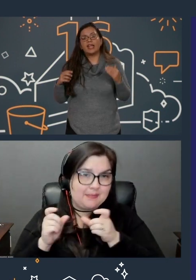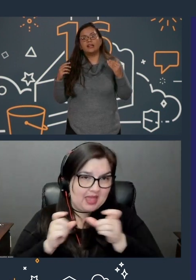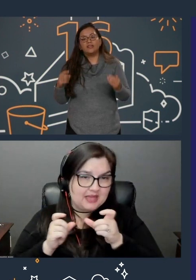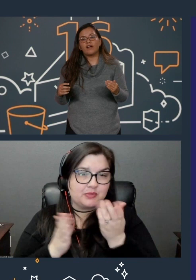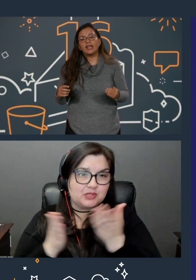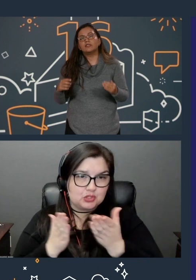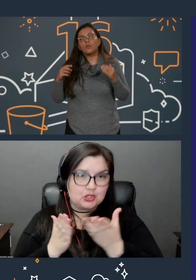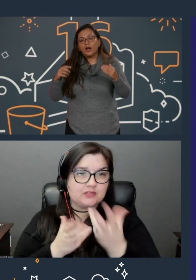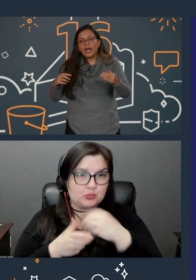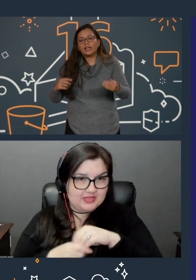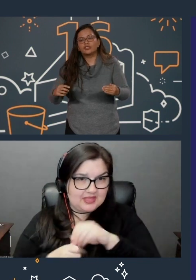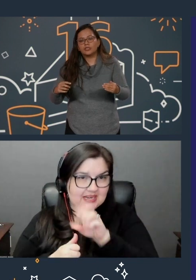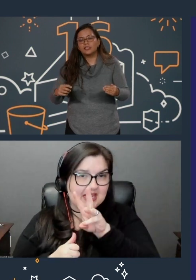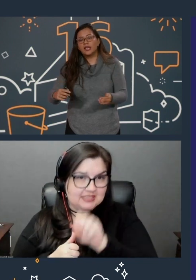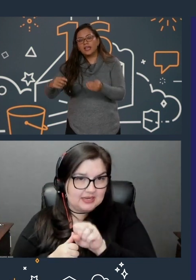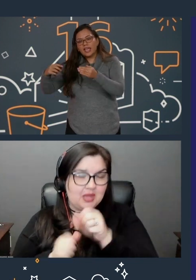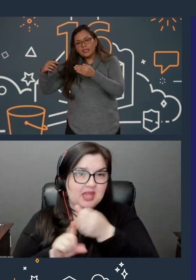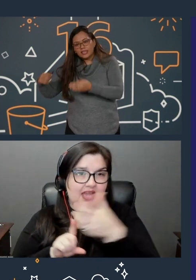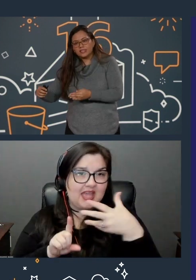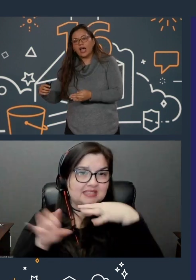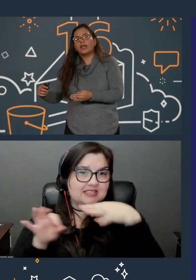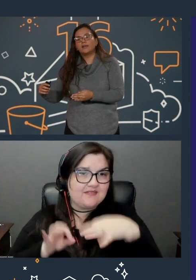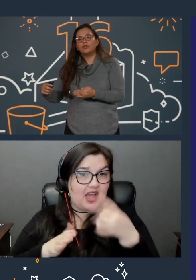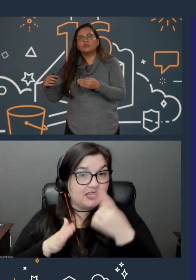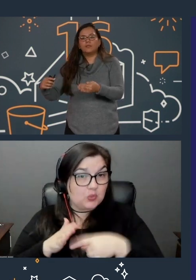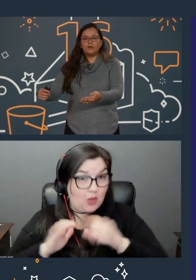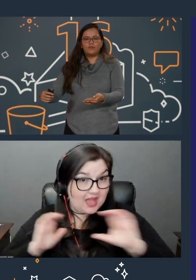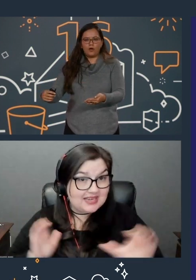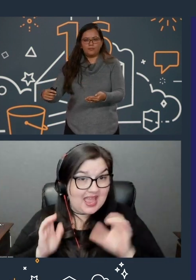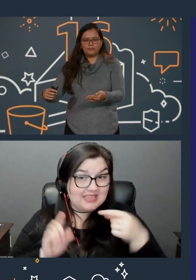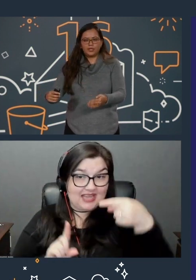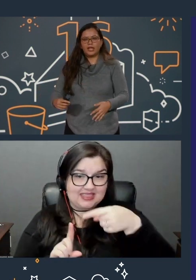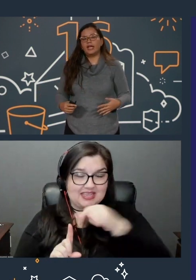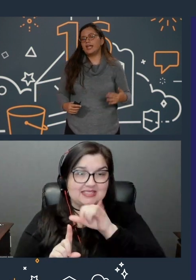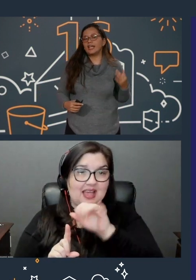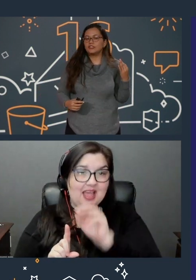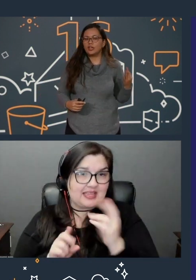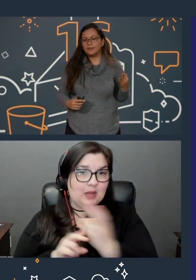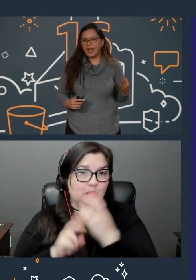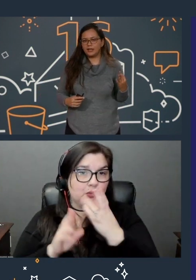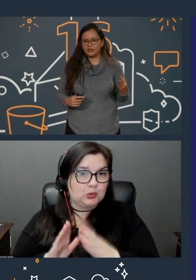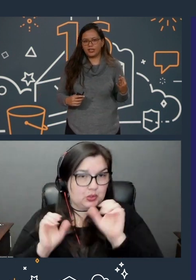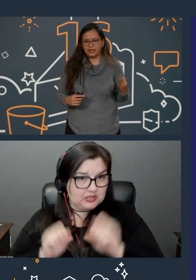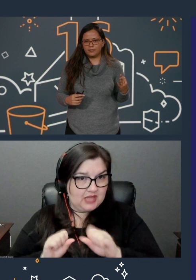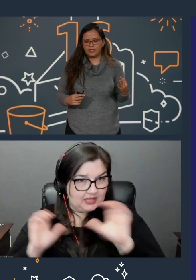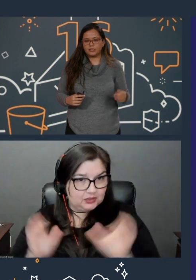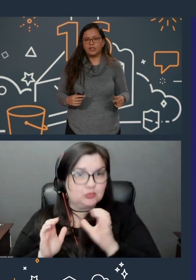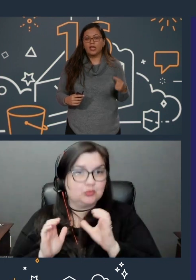and it defines what actions can this IAM user perform. It has three mandatory elements: